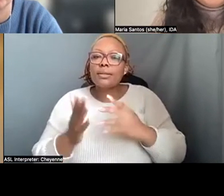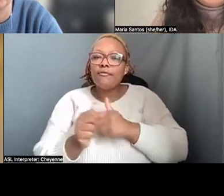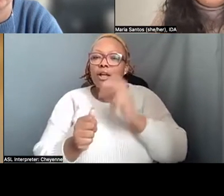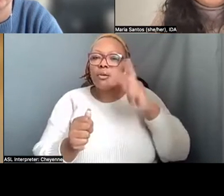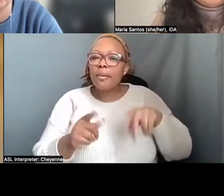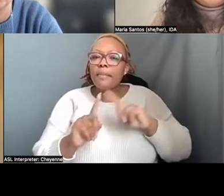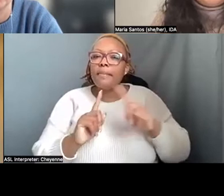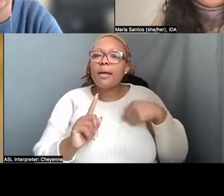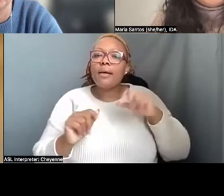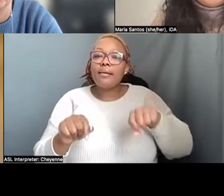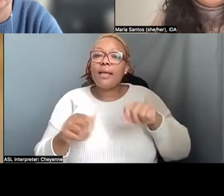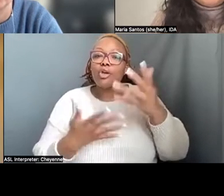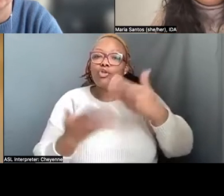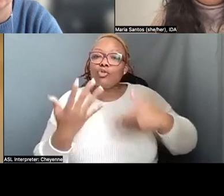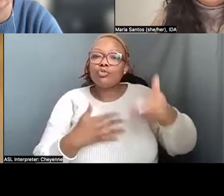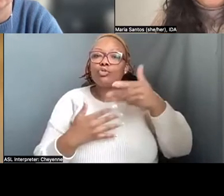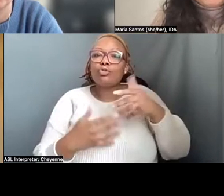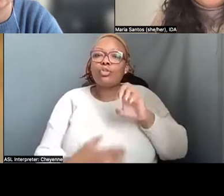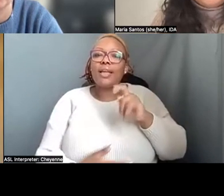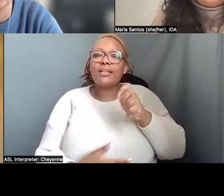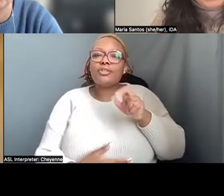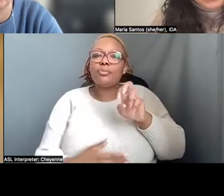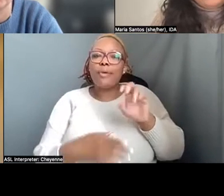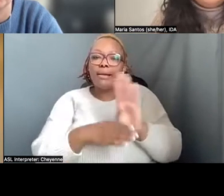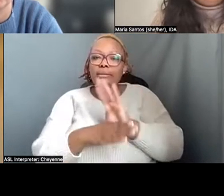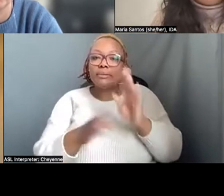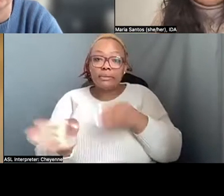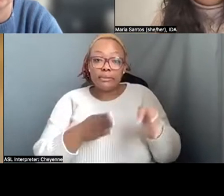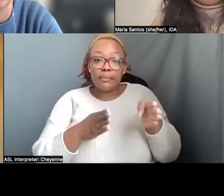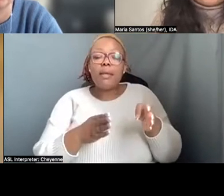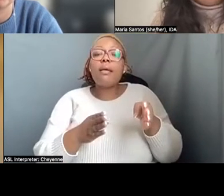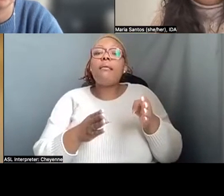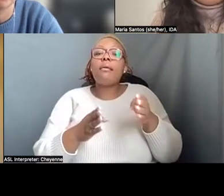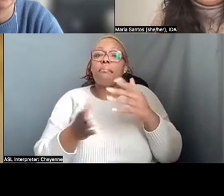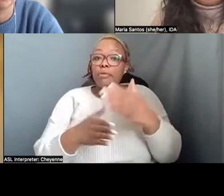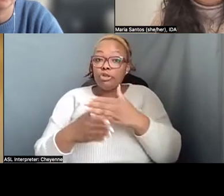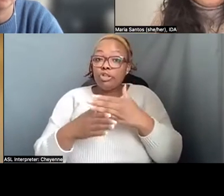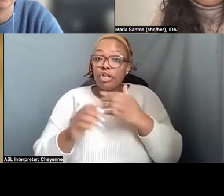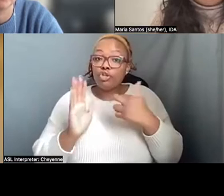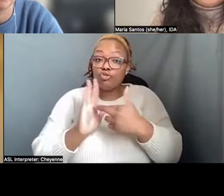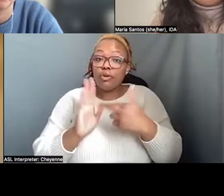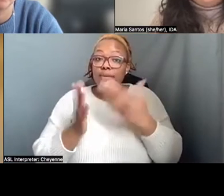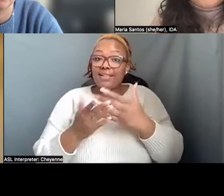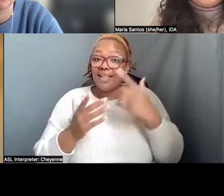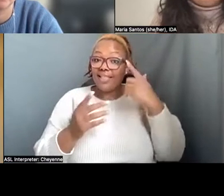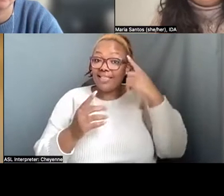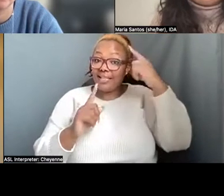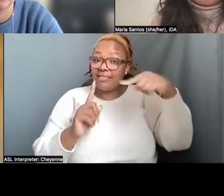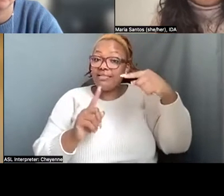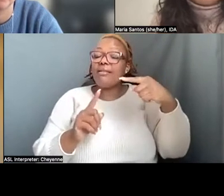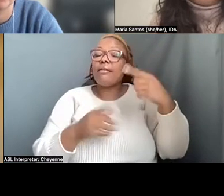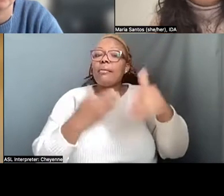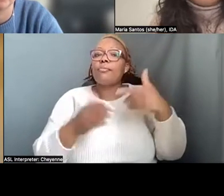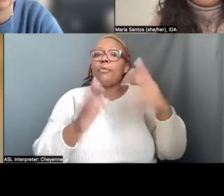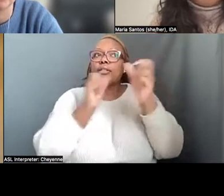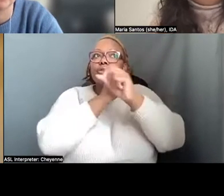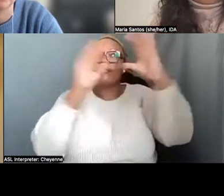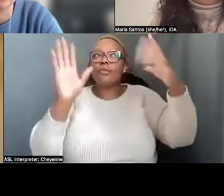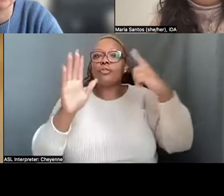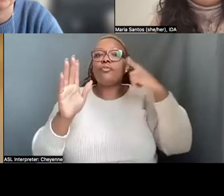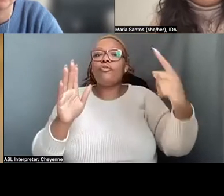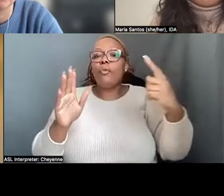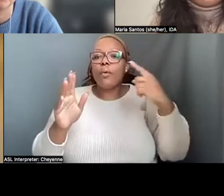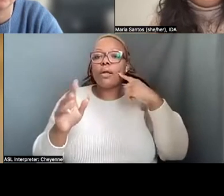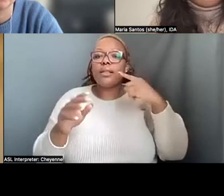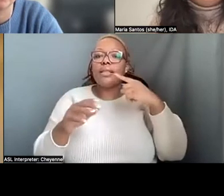Can a social enterprise business plan be shared to represent the thinking process vision for the